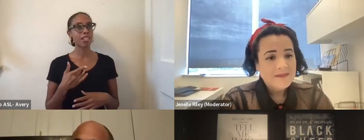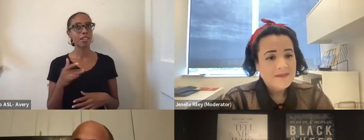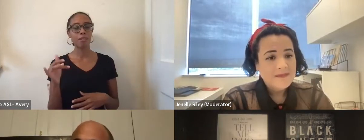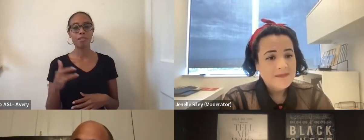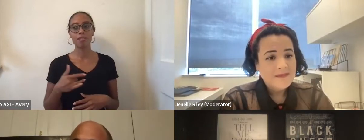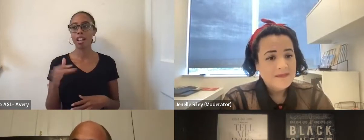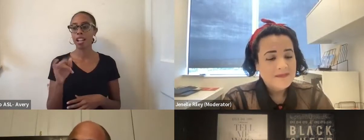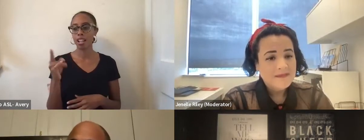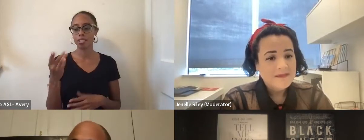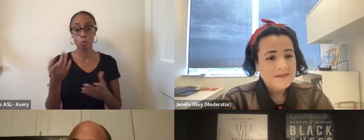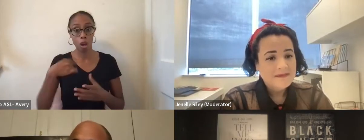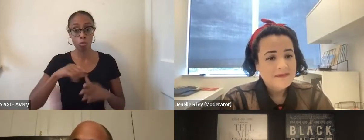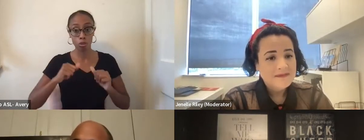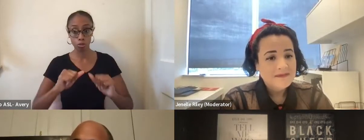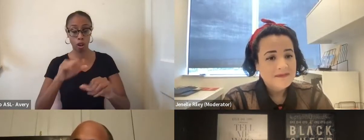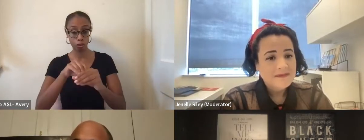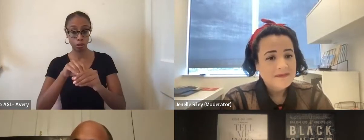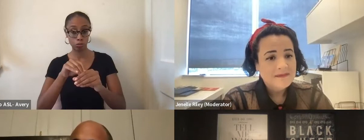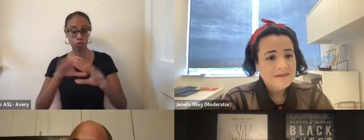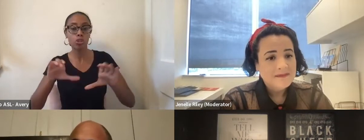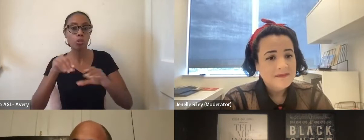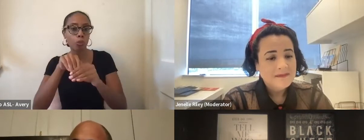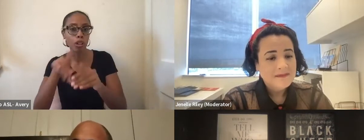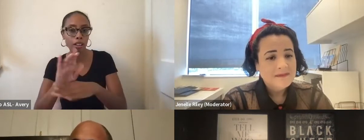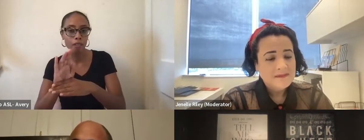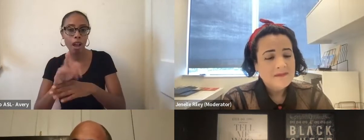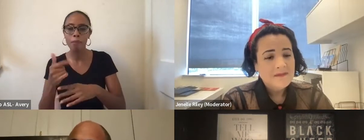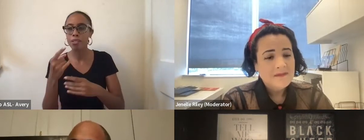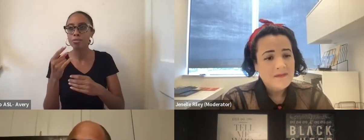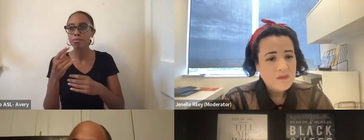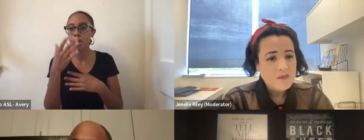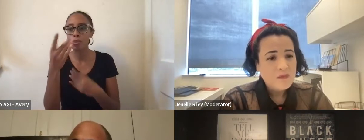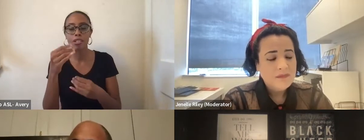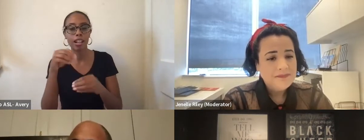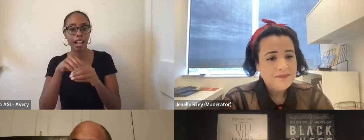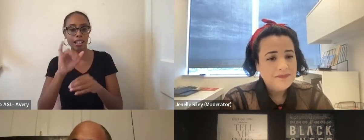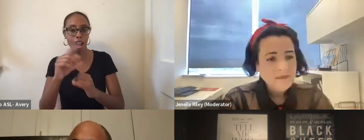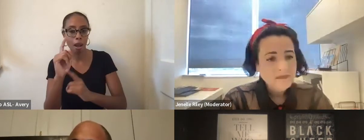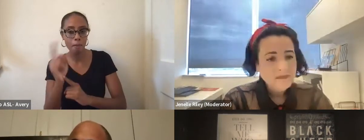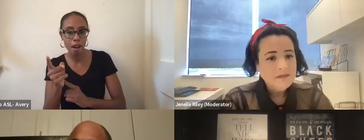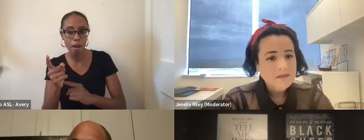I think also about broadly Diana's life, something about her life and her public story that somehow